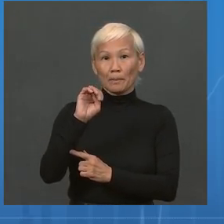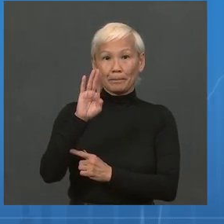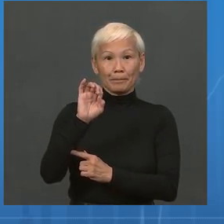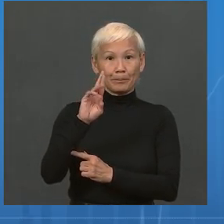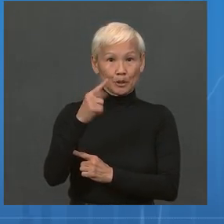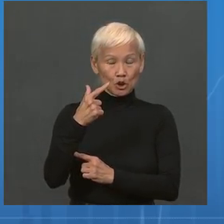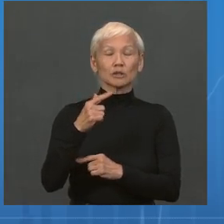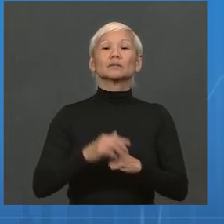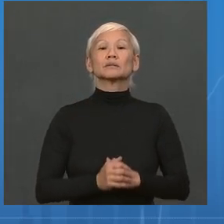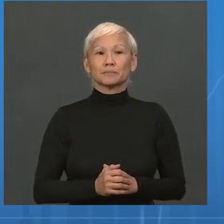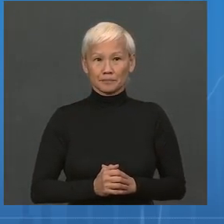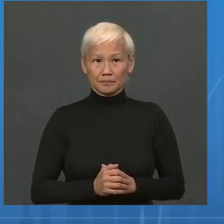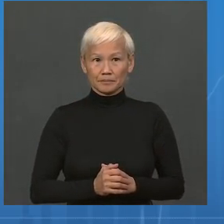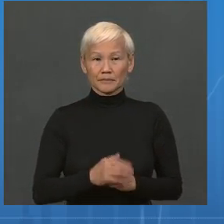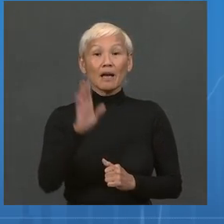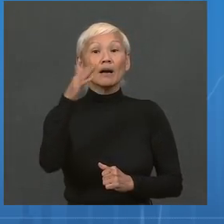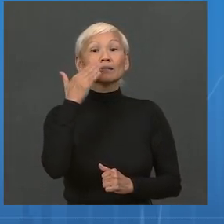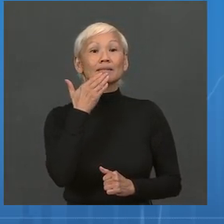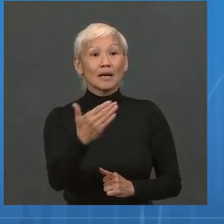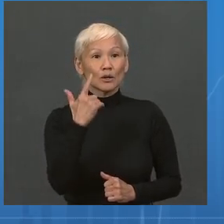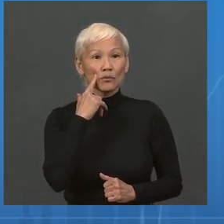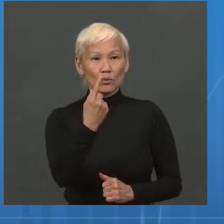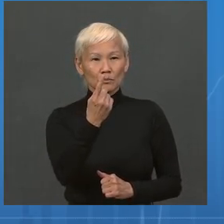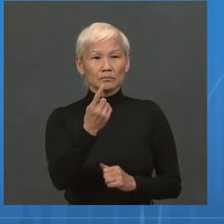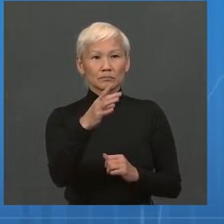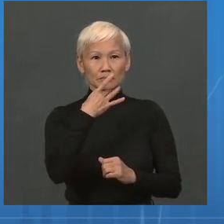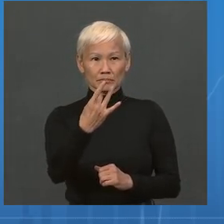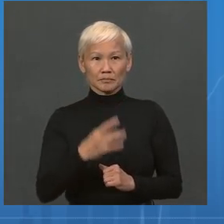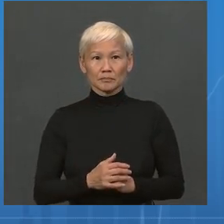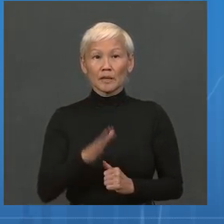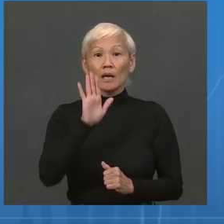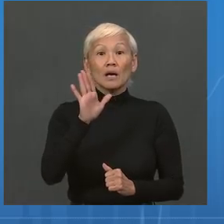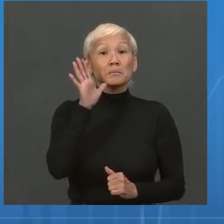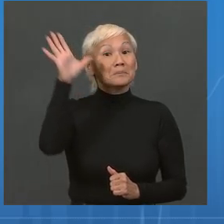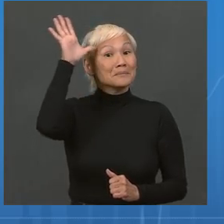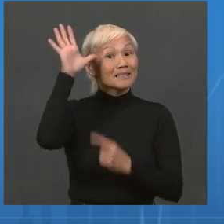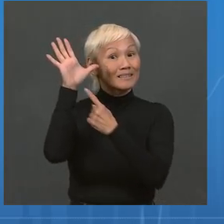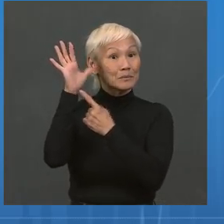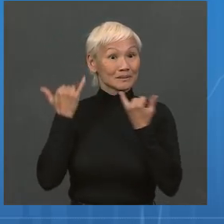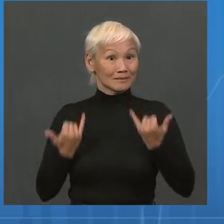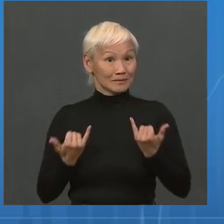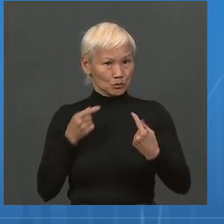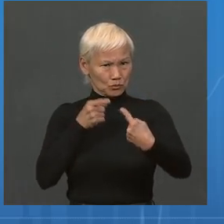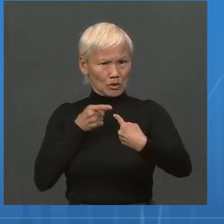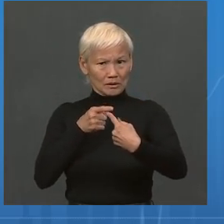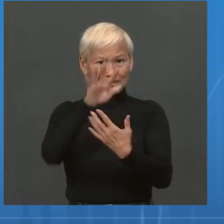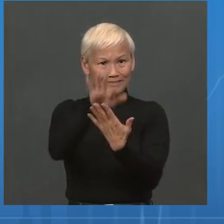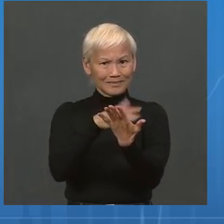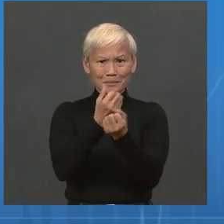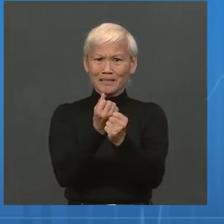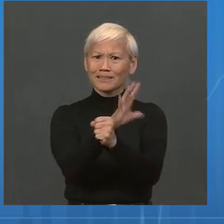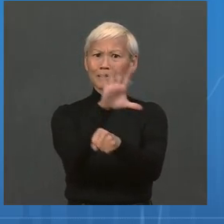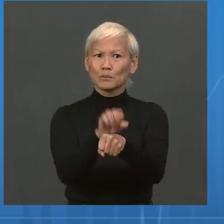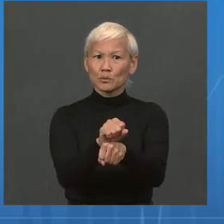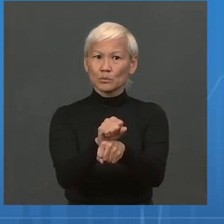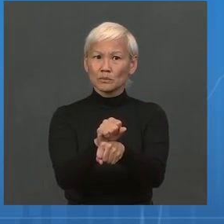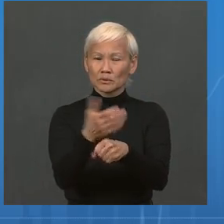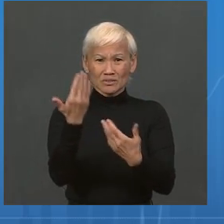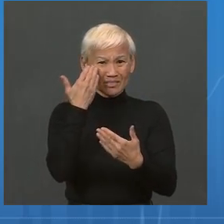The Press: Hi, there. Thank you. Jeff, the parents today are having trouble scheduling their appointments. Can you say when Vaccines.gov